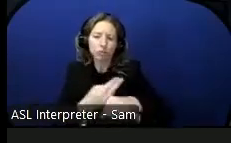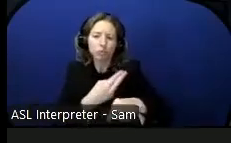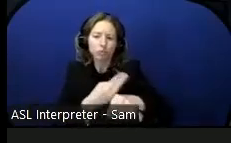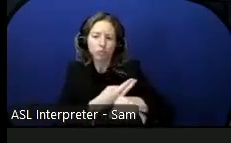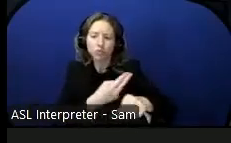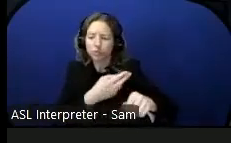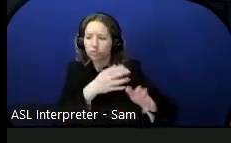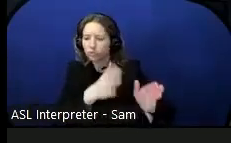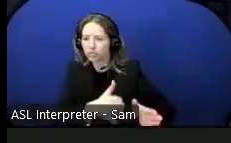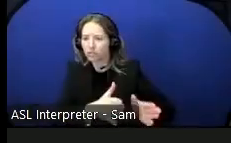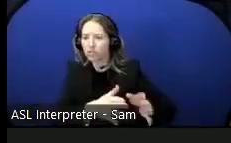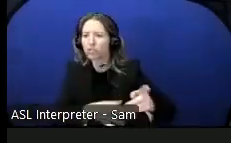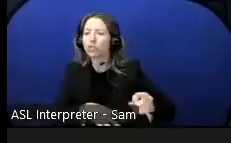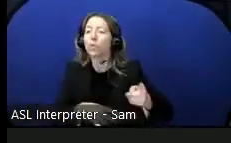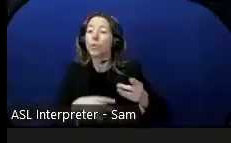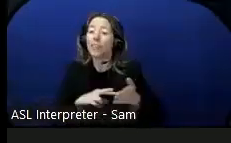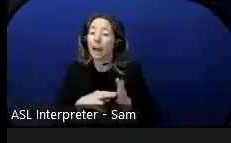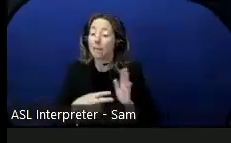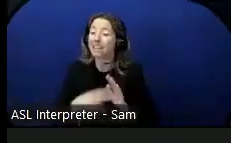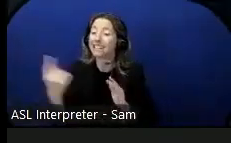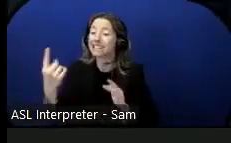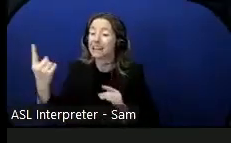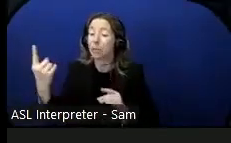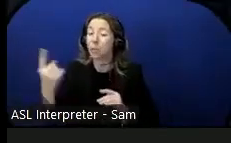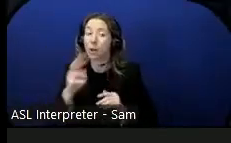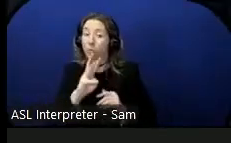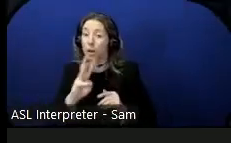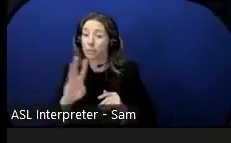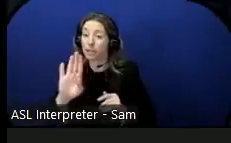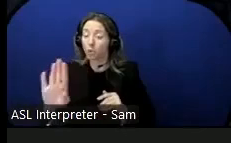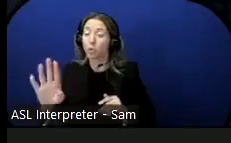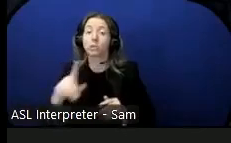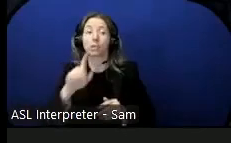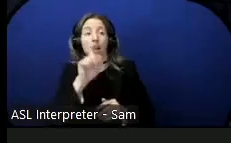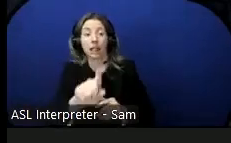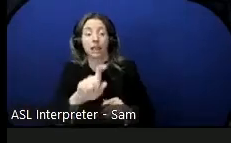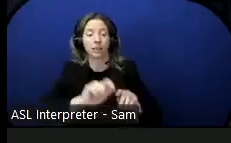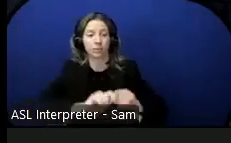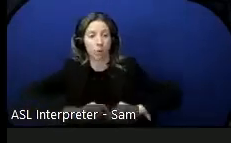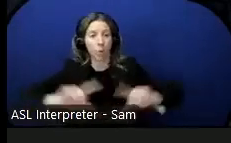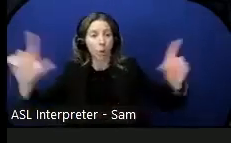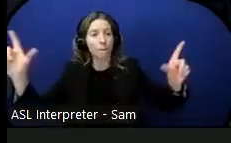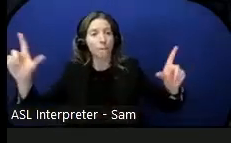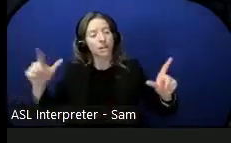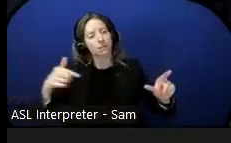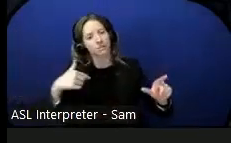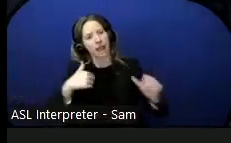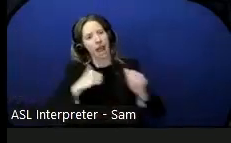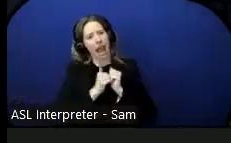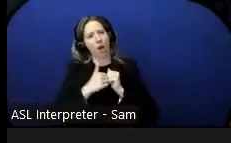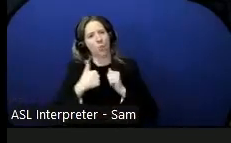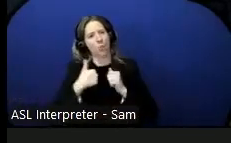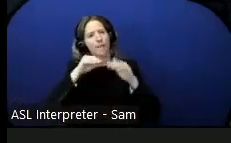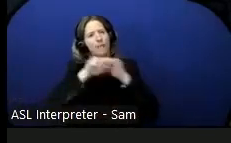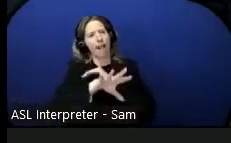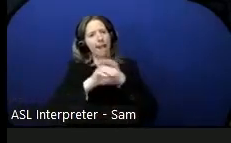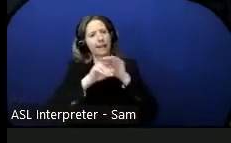right now, we're talking about inclusivity. We want to make sure that we aren't just complying to the requirements by the letter of the law,